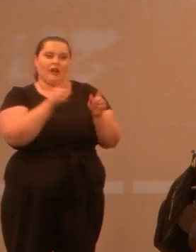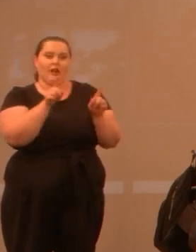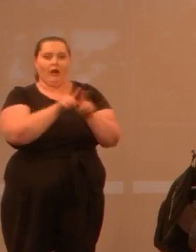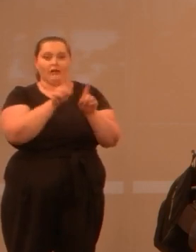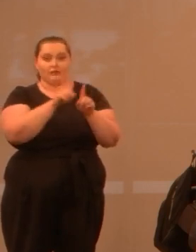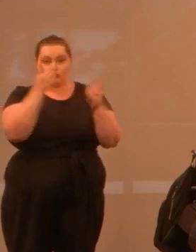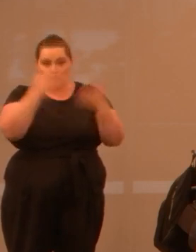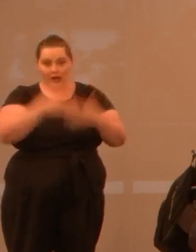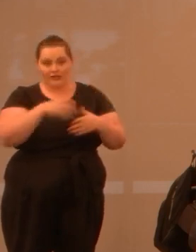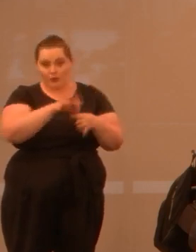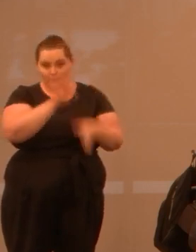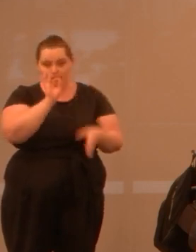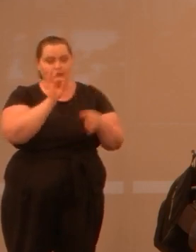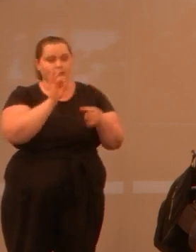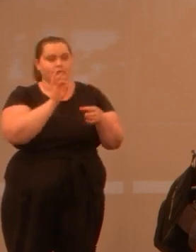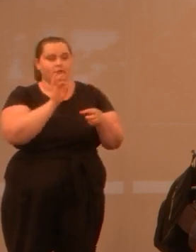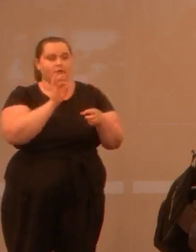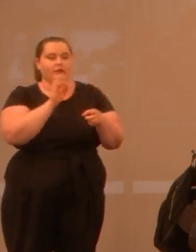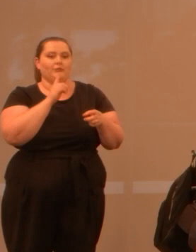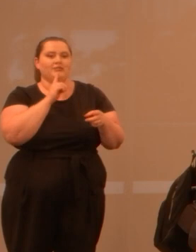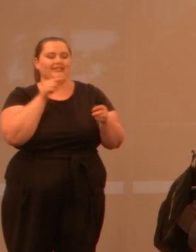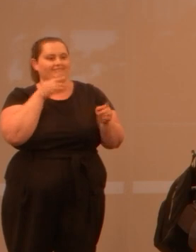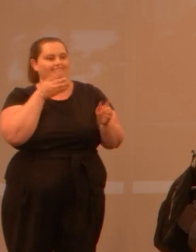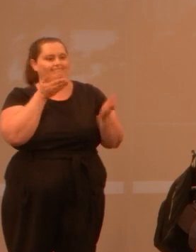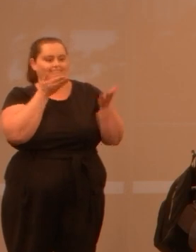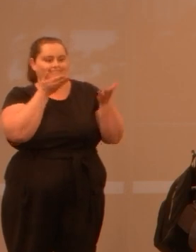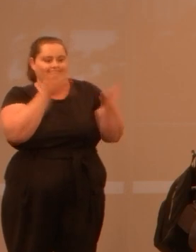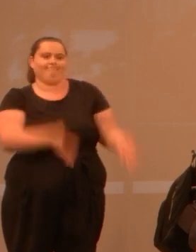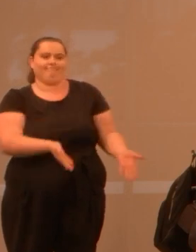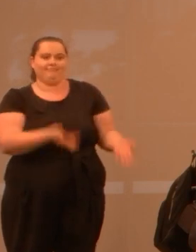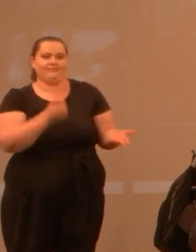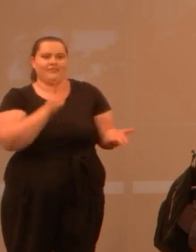and say "That is best practise. That is what we want to do." And when people